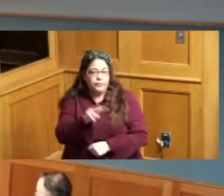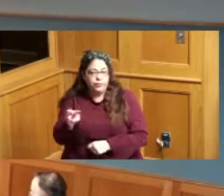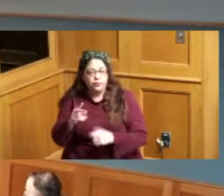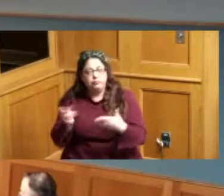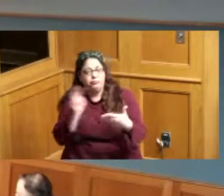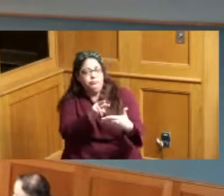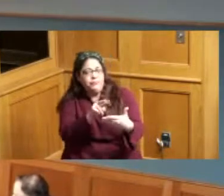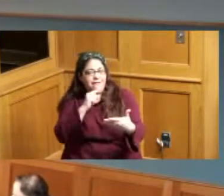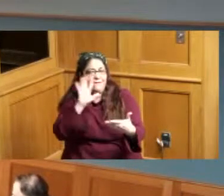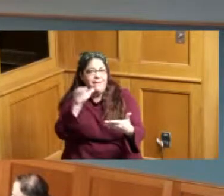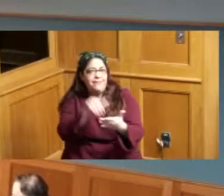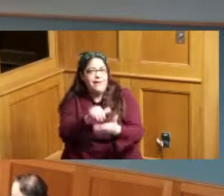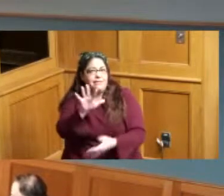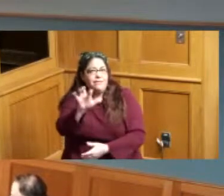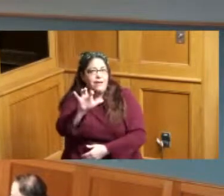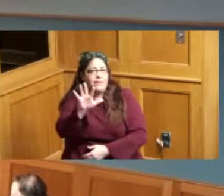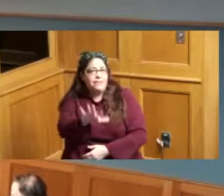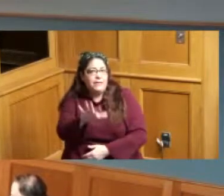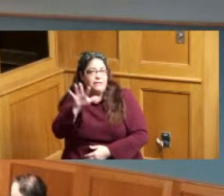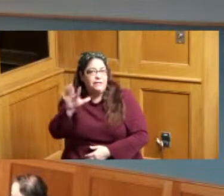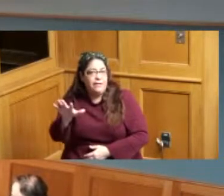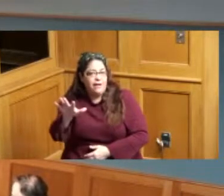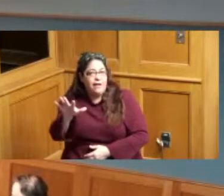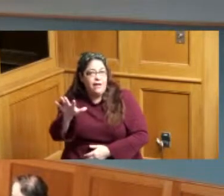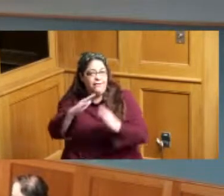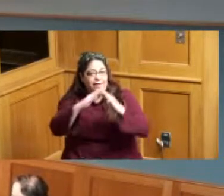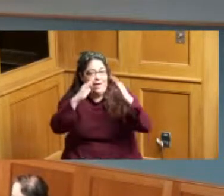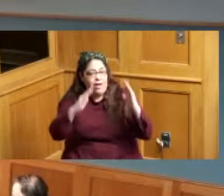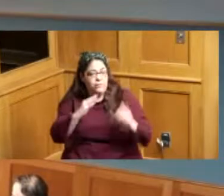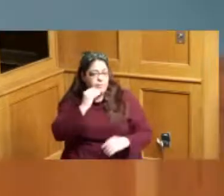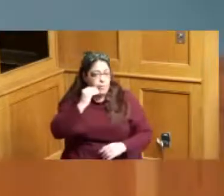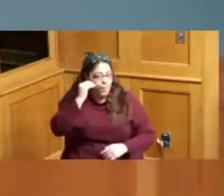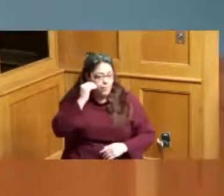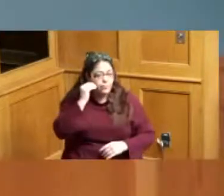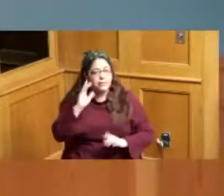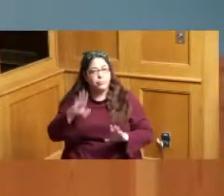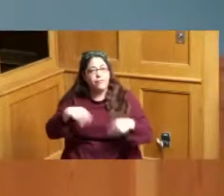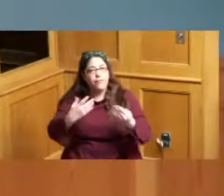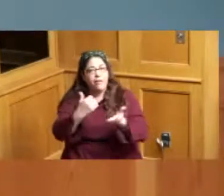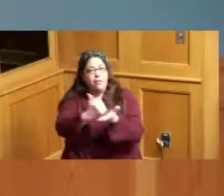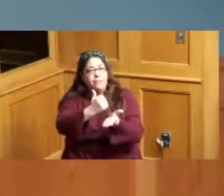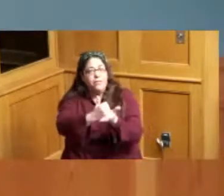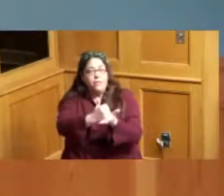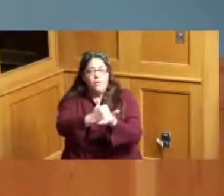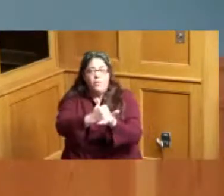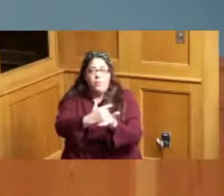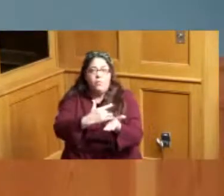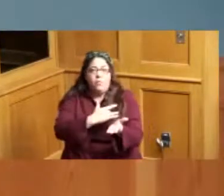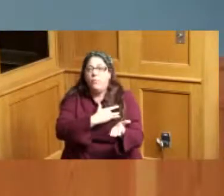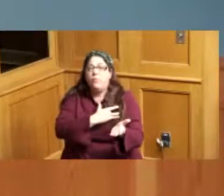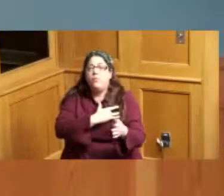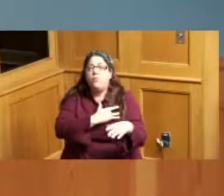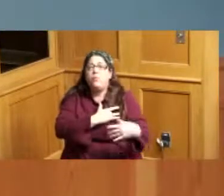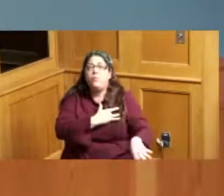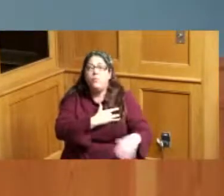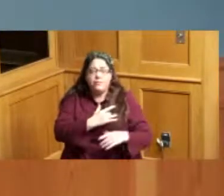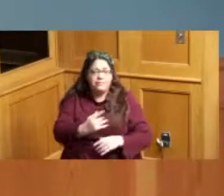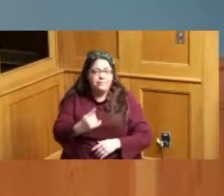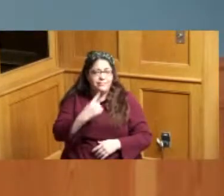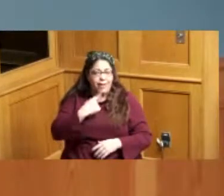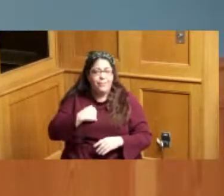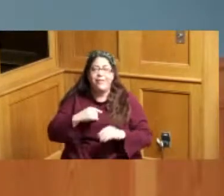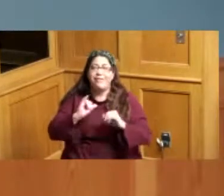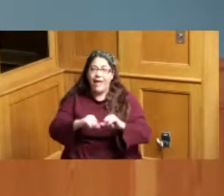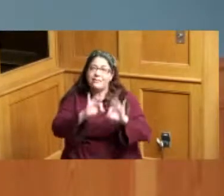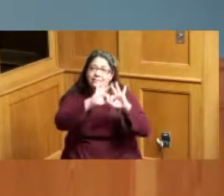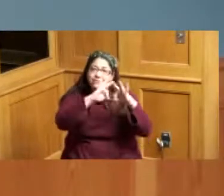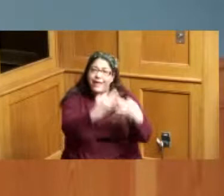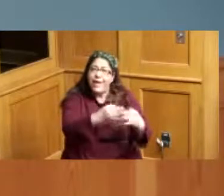5 55 households served and it just really tells me these are families that are now